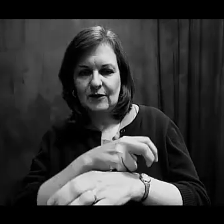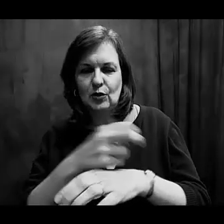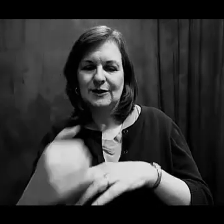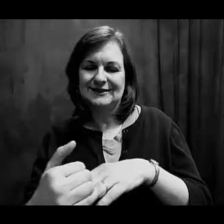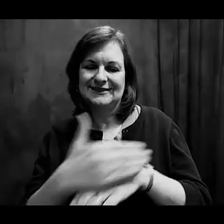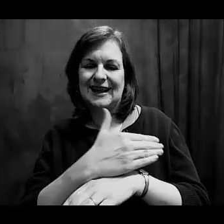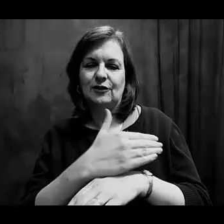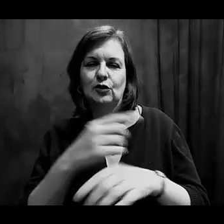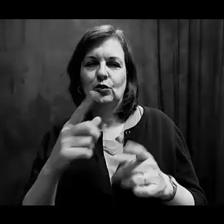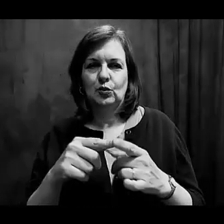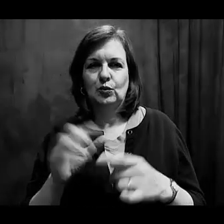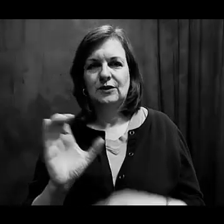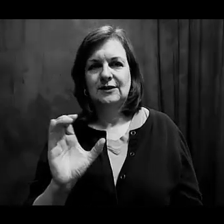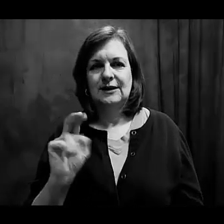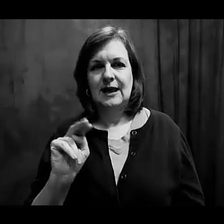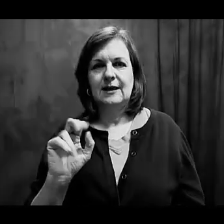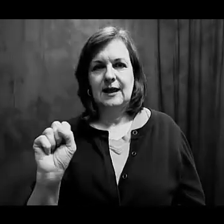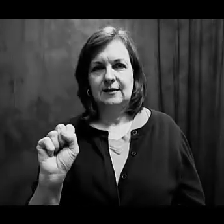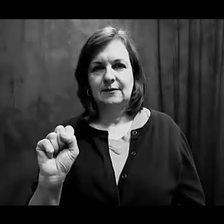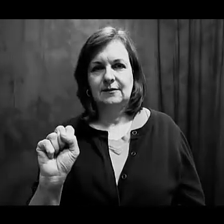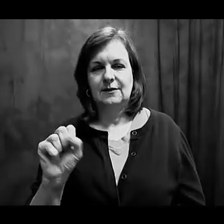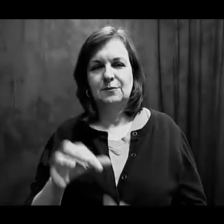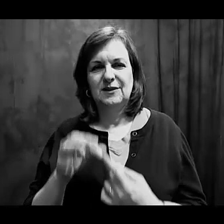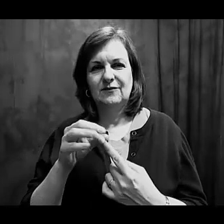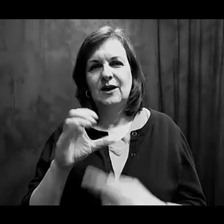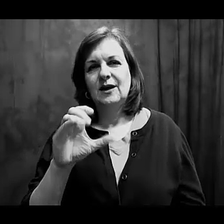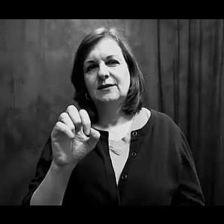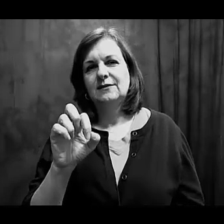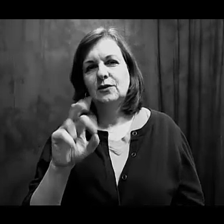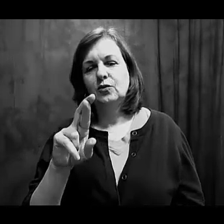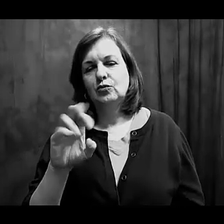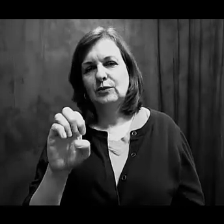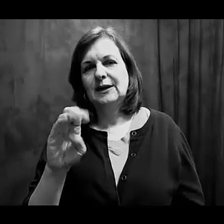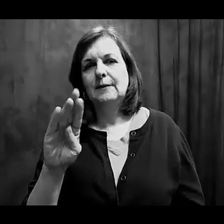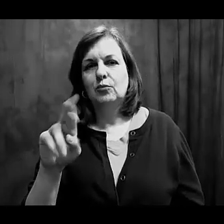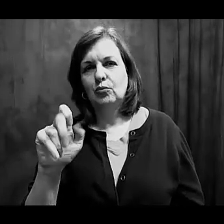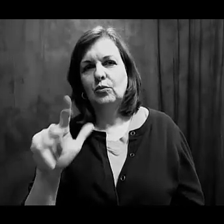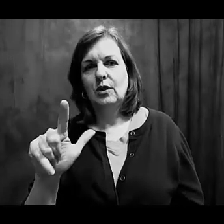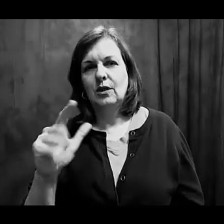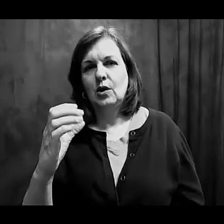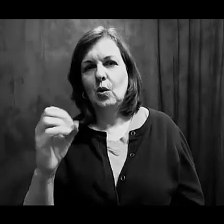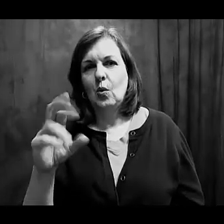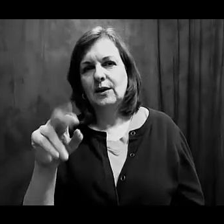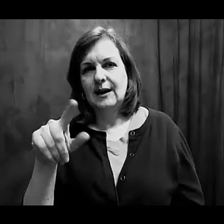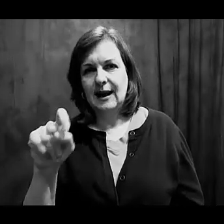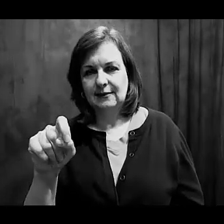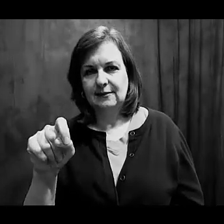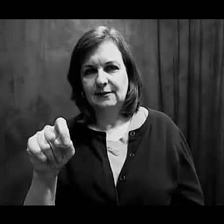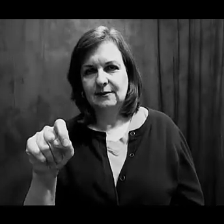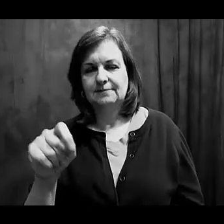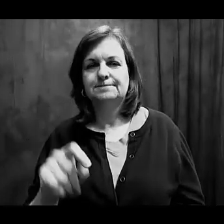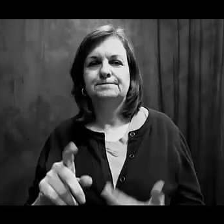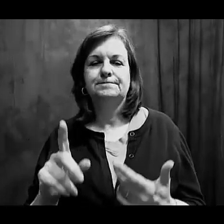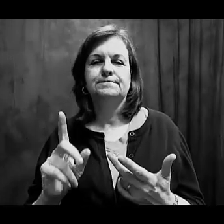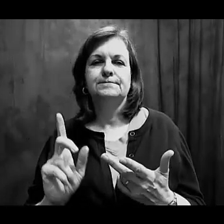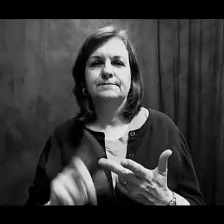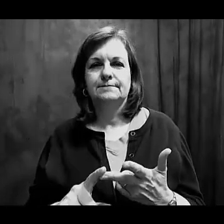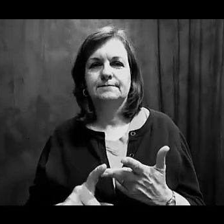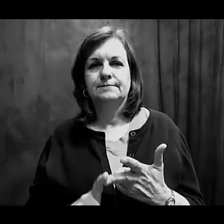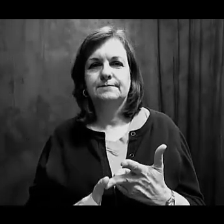in particular to your cerebral cortex -- we've got to process this information